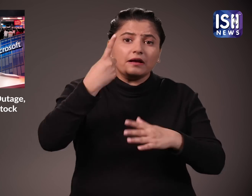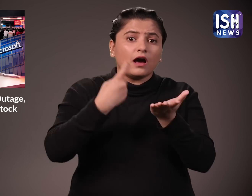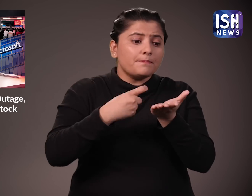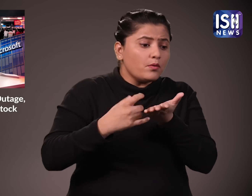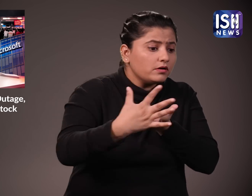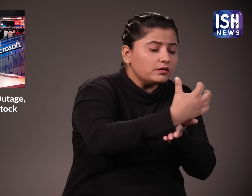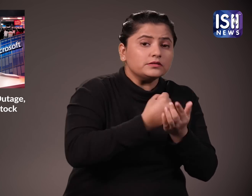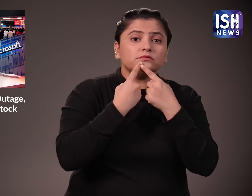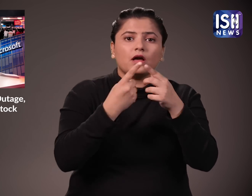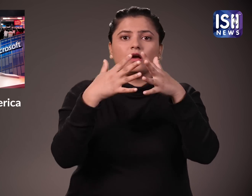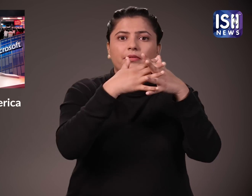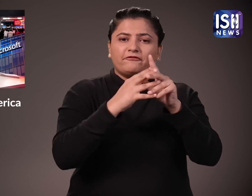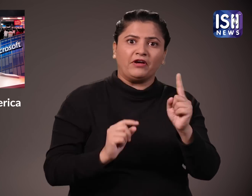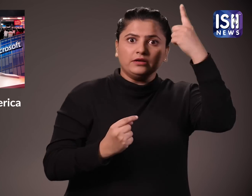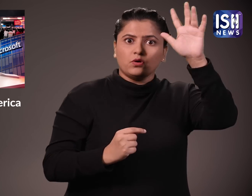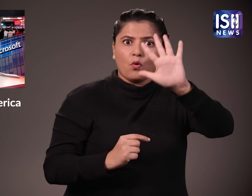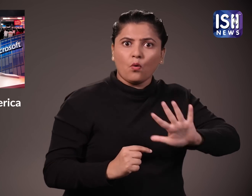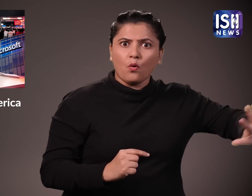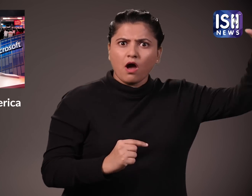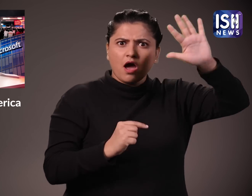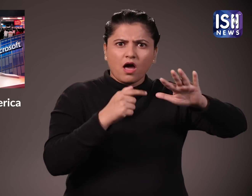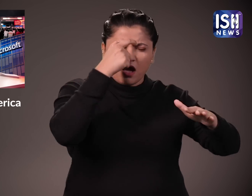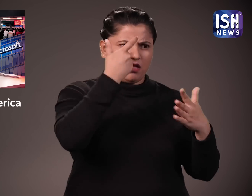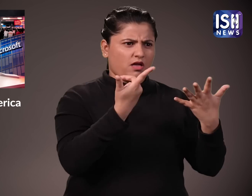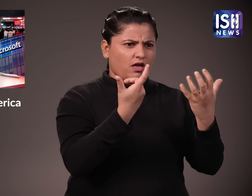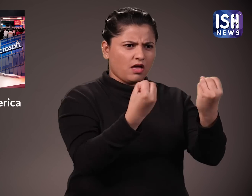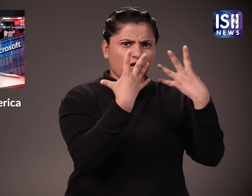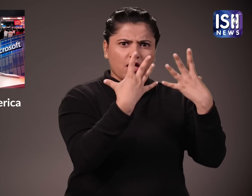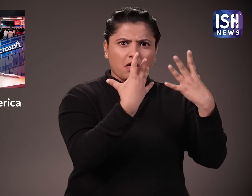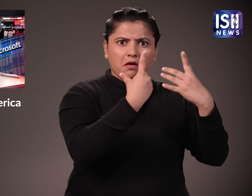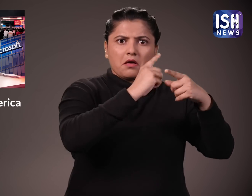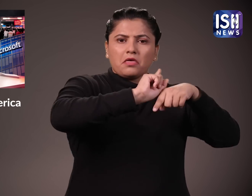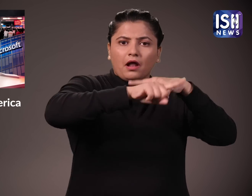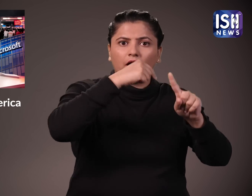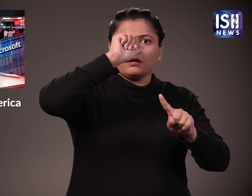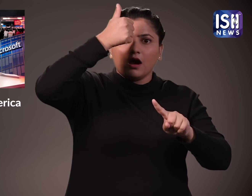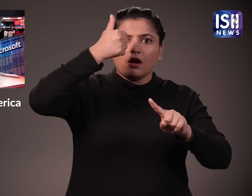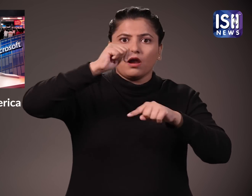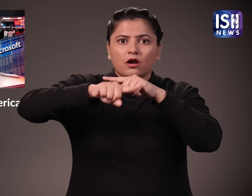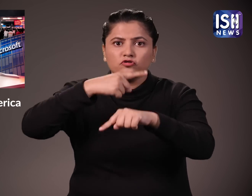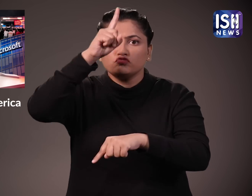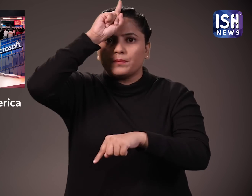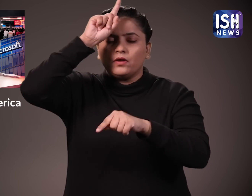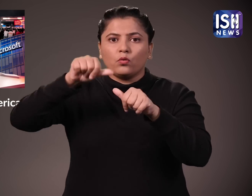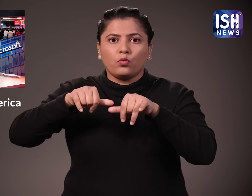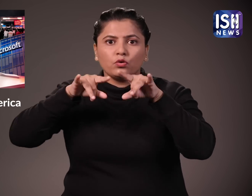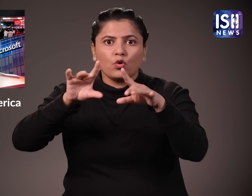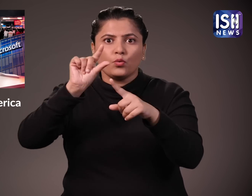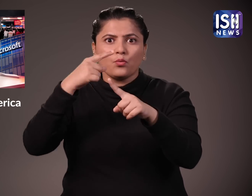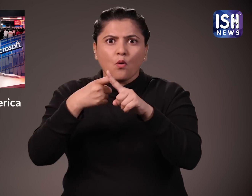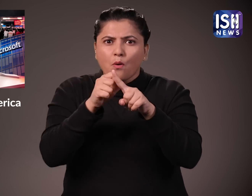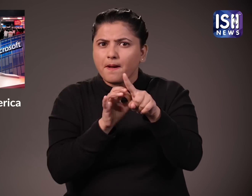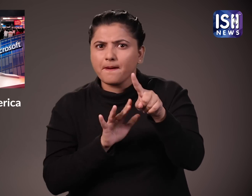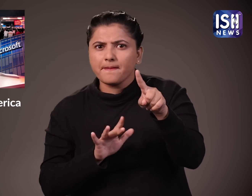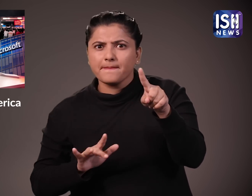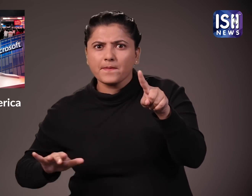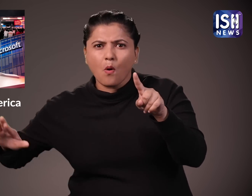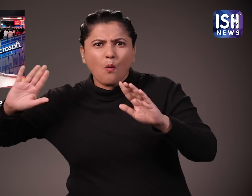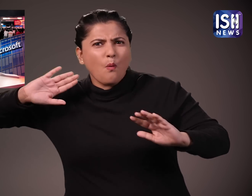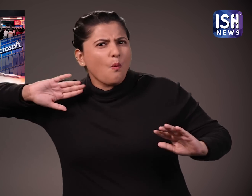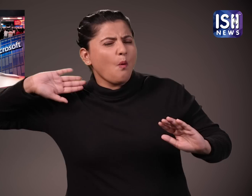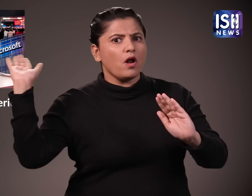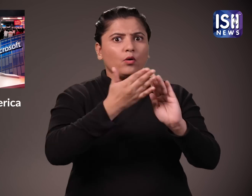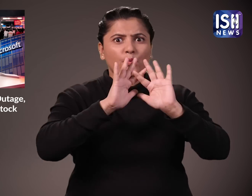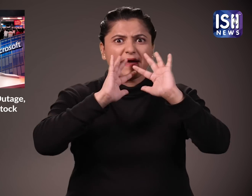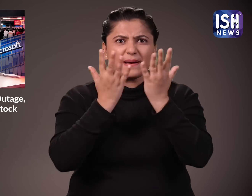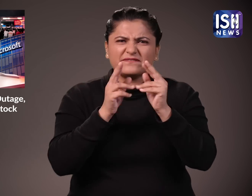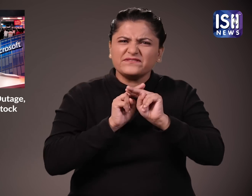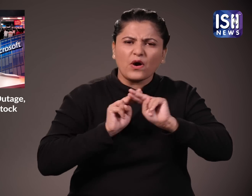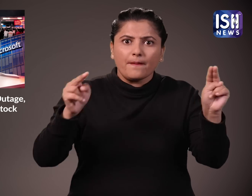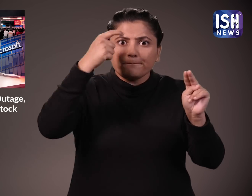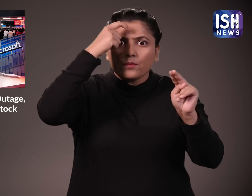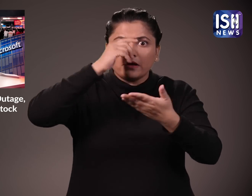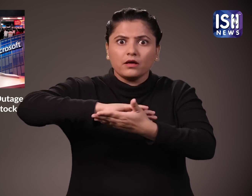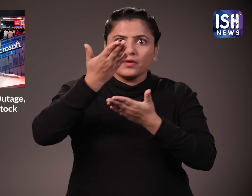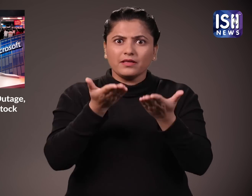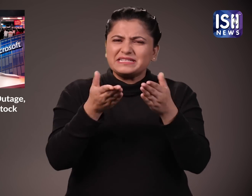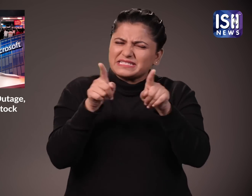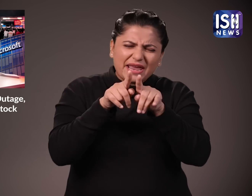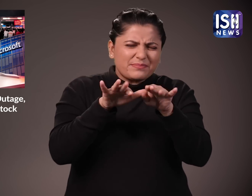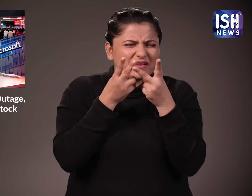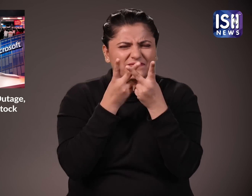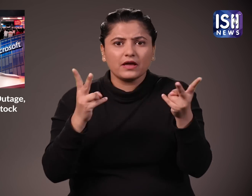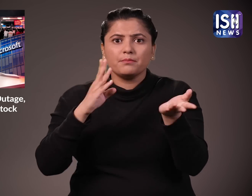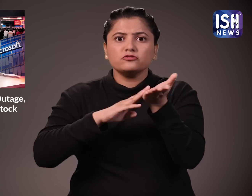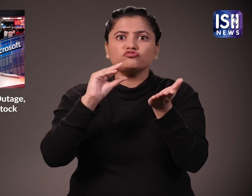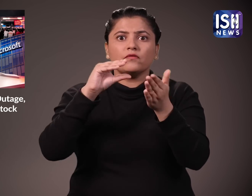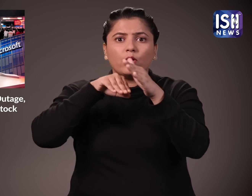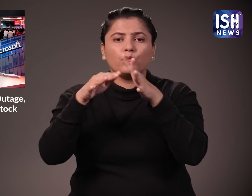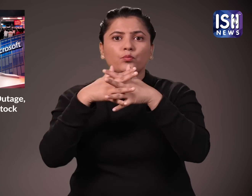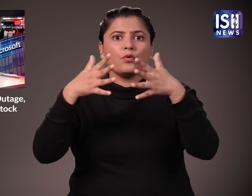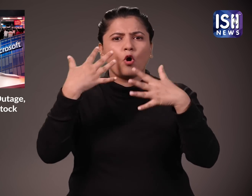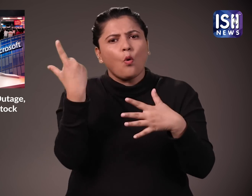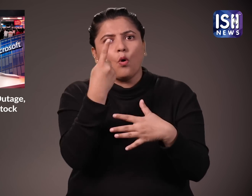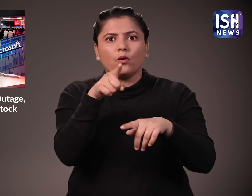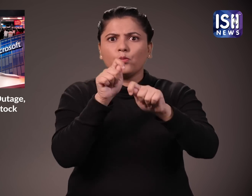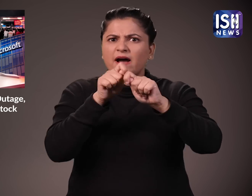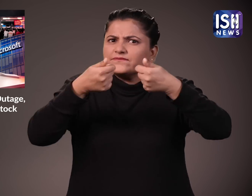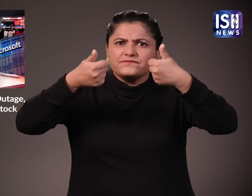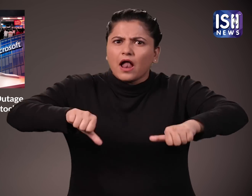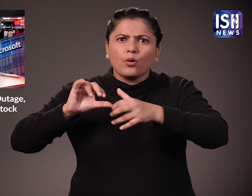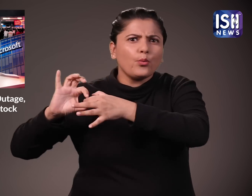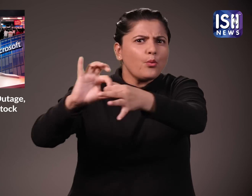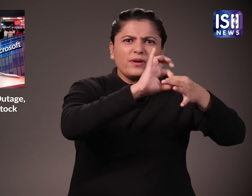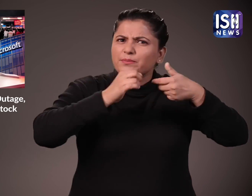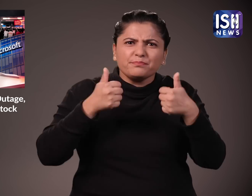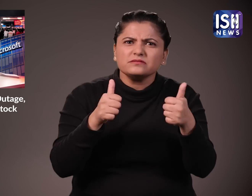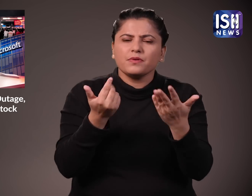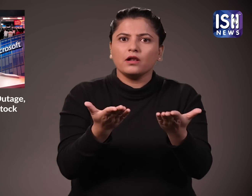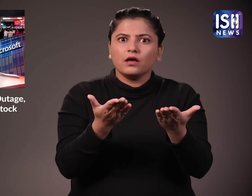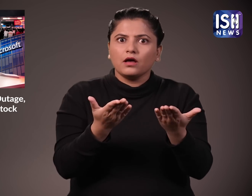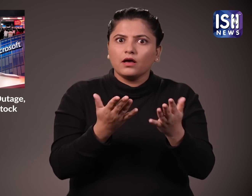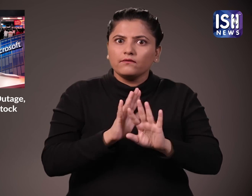According to the reports, the outage began from Microsoft's US region and then spread to India, Germany, Australia, UK and other parts of the world.